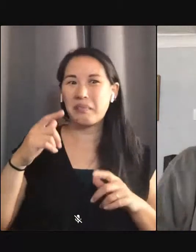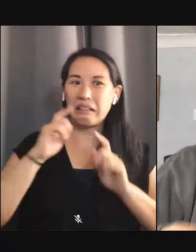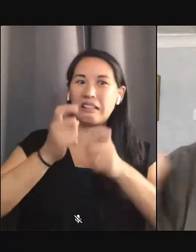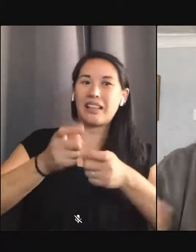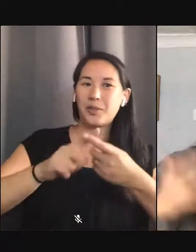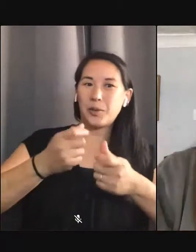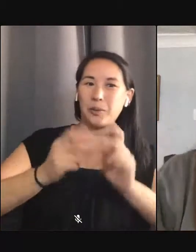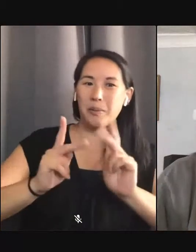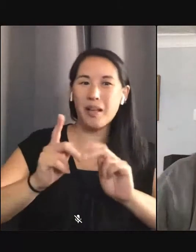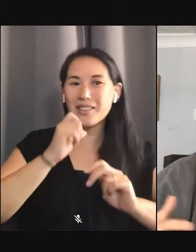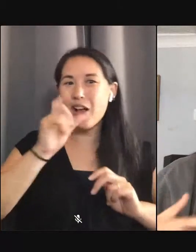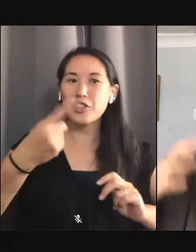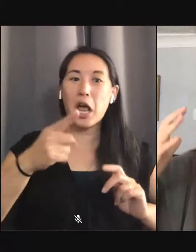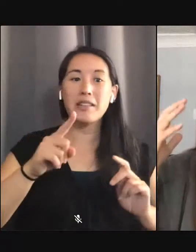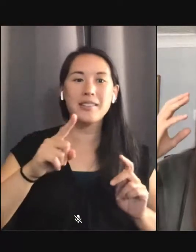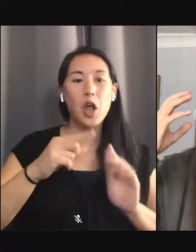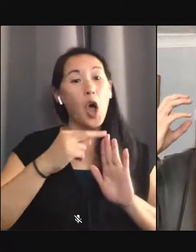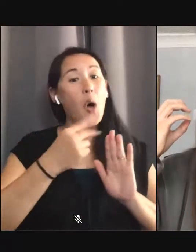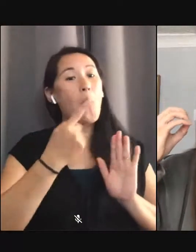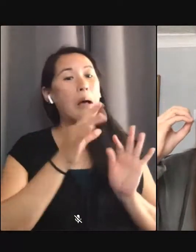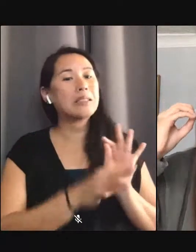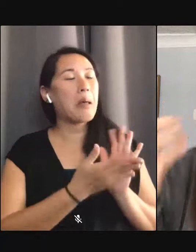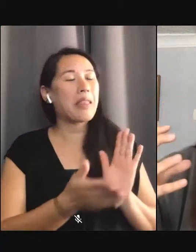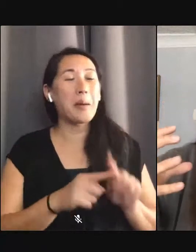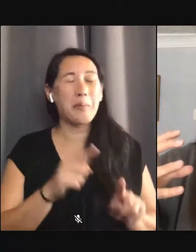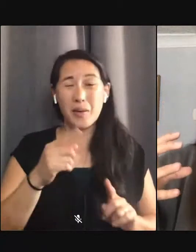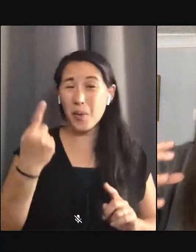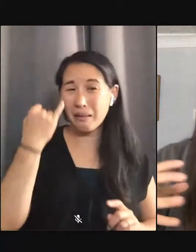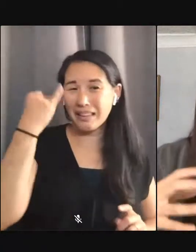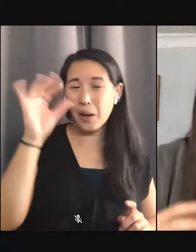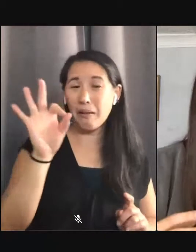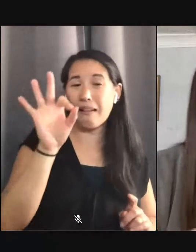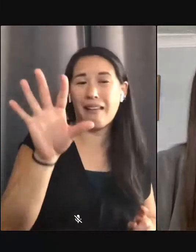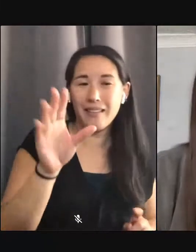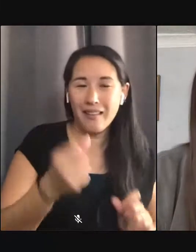that you read a blog post and you're done but if i could just gift that to everyone's brains i would